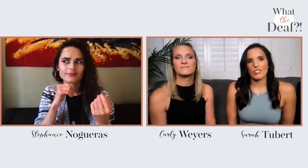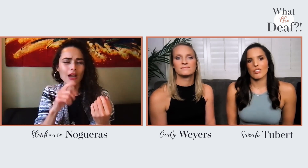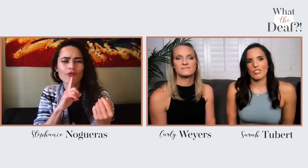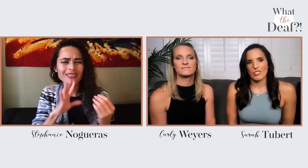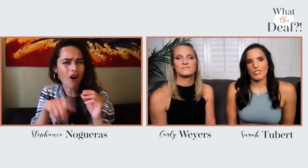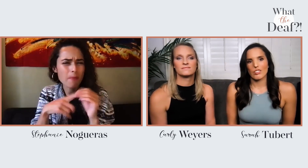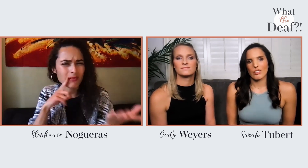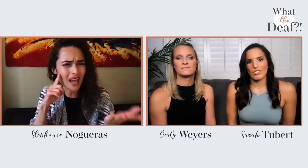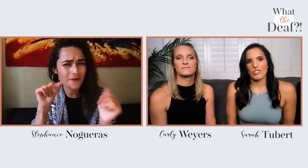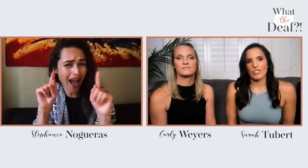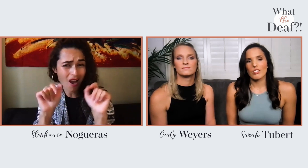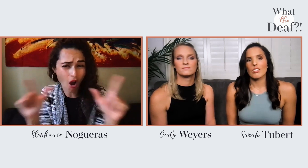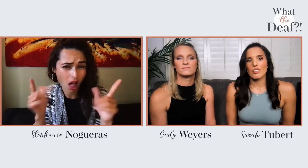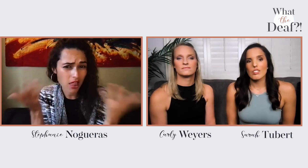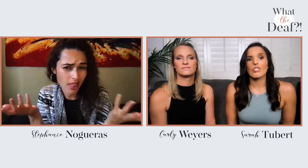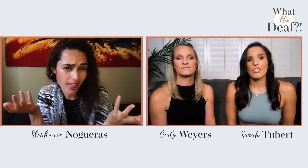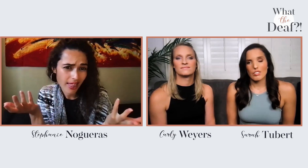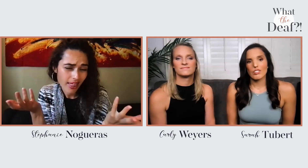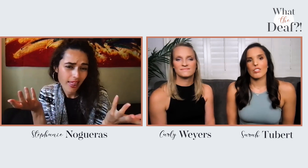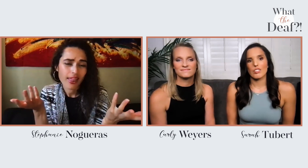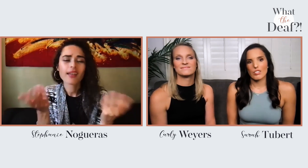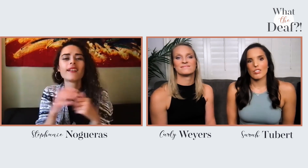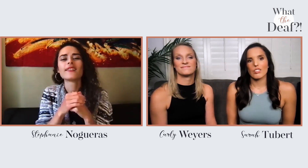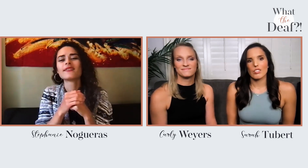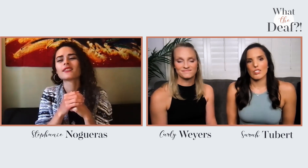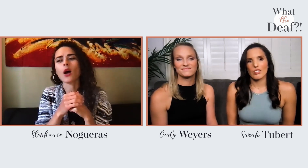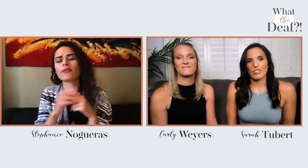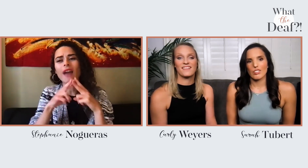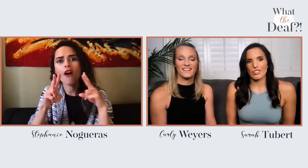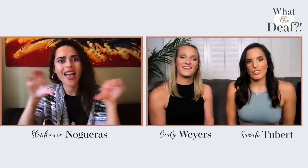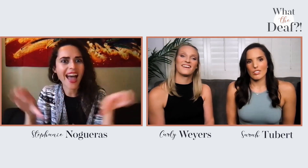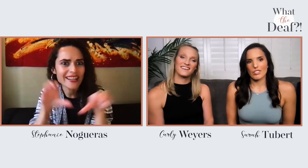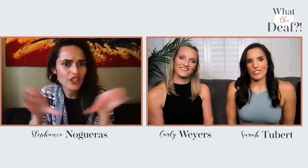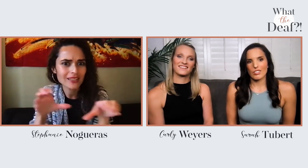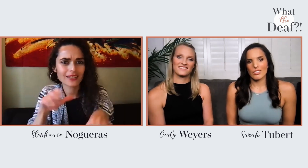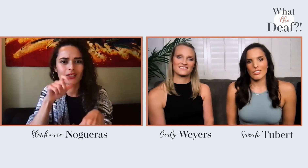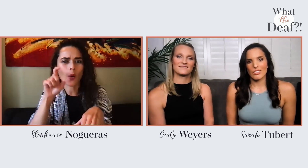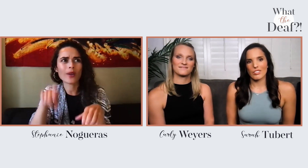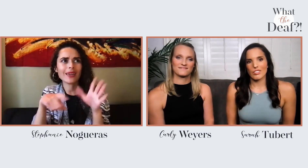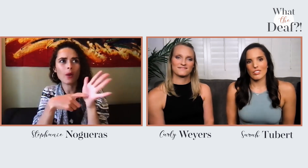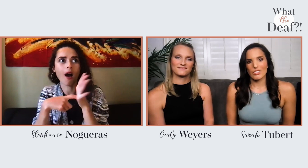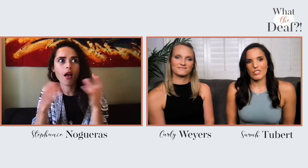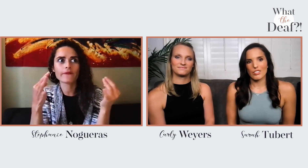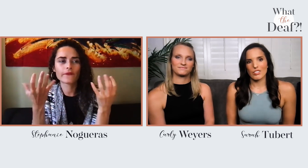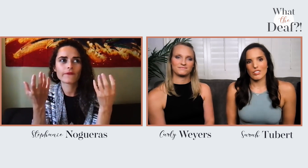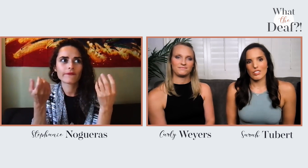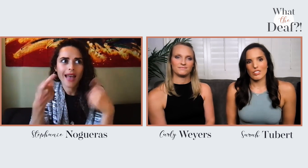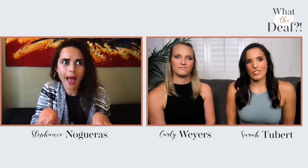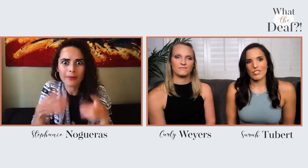and yeah, we didn't discuss my deafness whatsoever. It was action-y and it didn't require dialogue really,